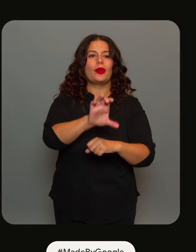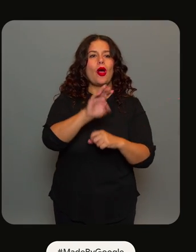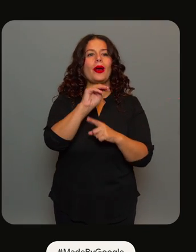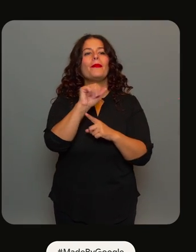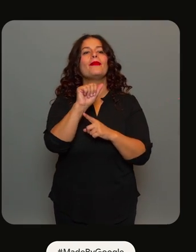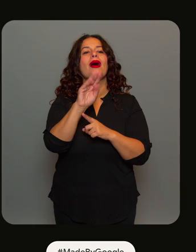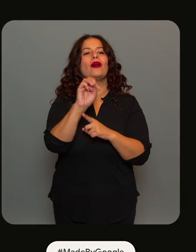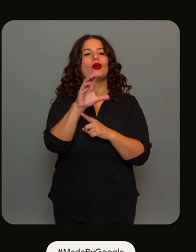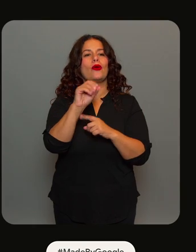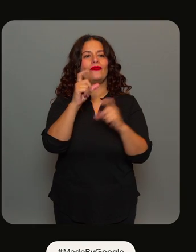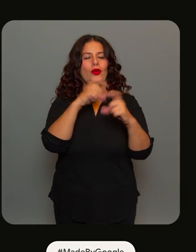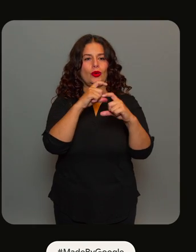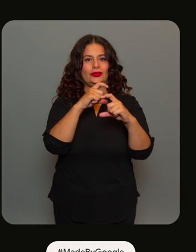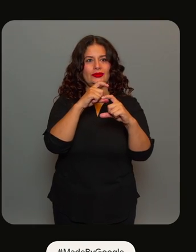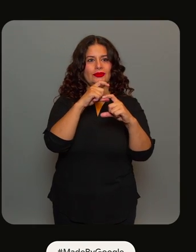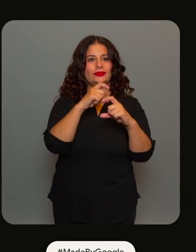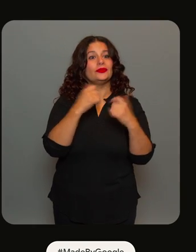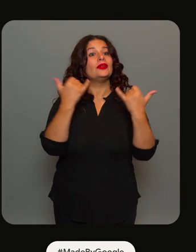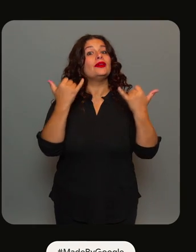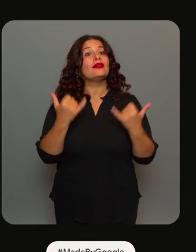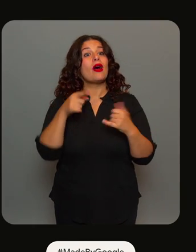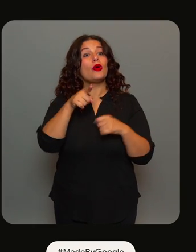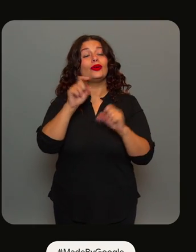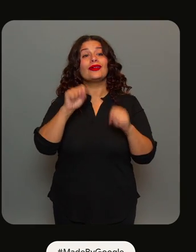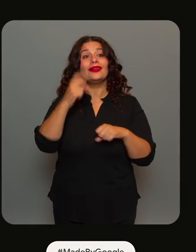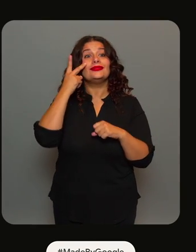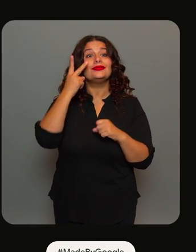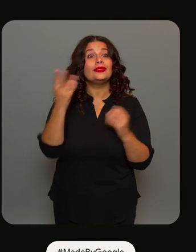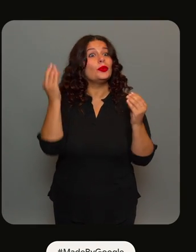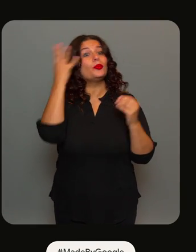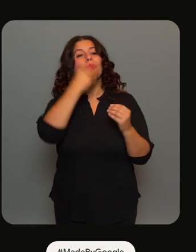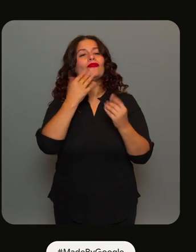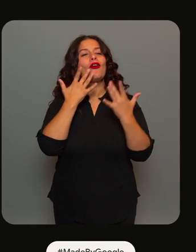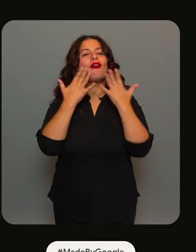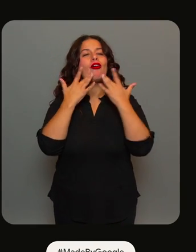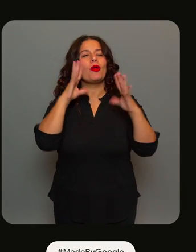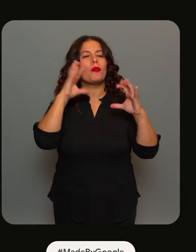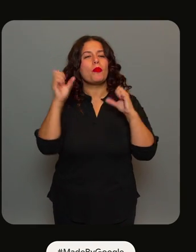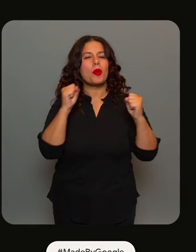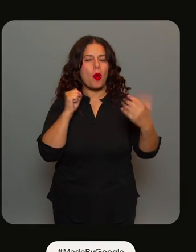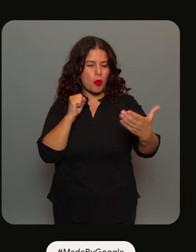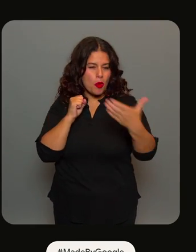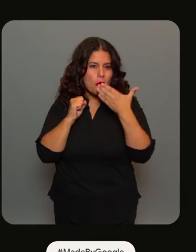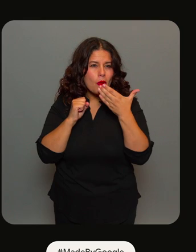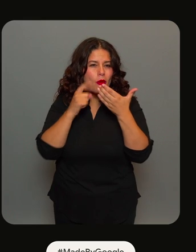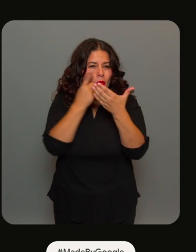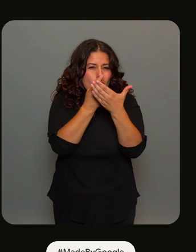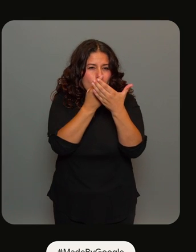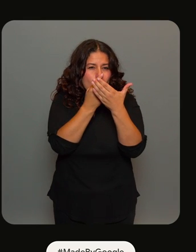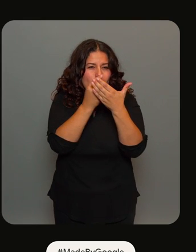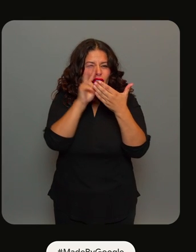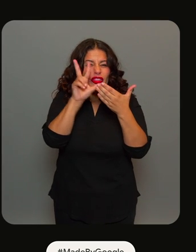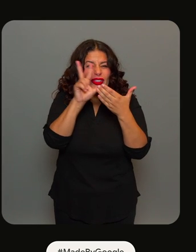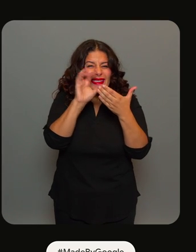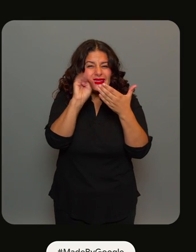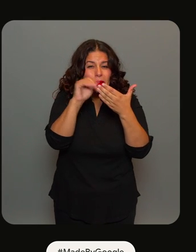So now you can get vivid close-ups of objects as close as three centimeters away, with Pixel's signature HDR+ quality.